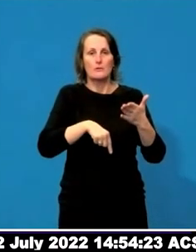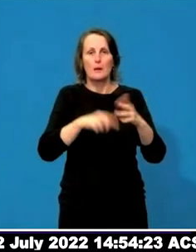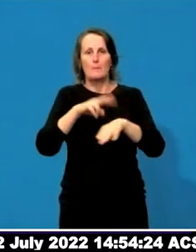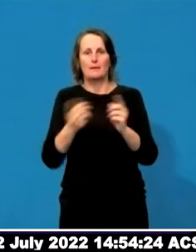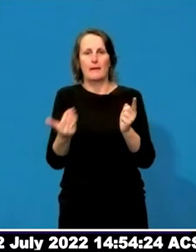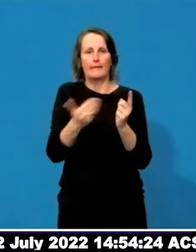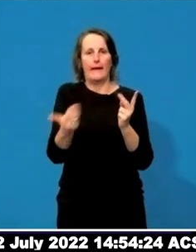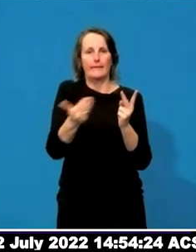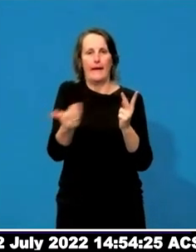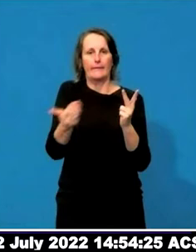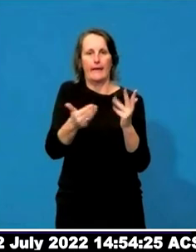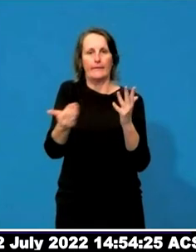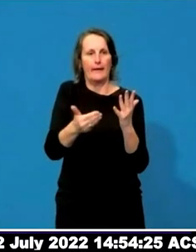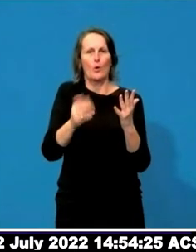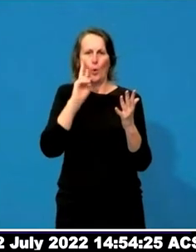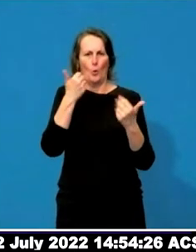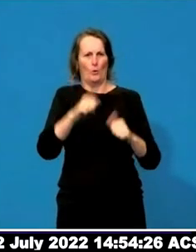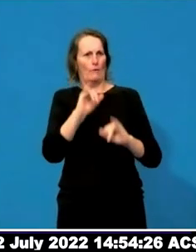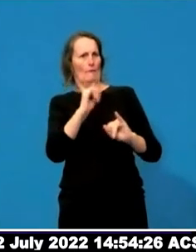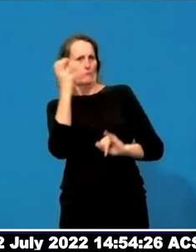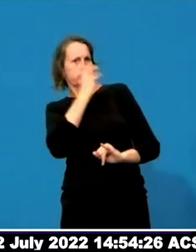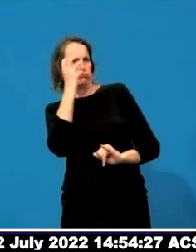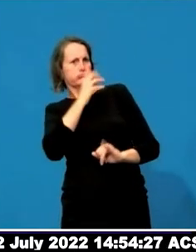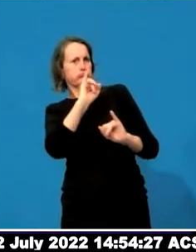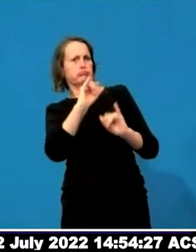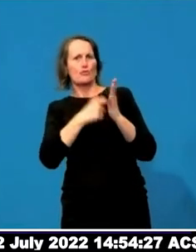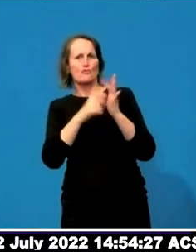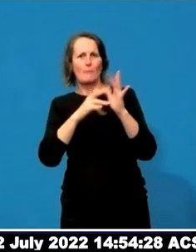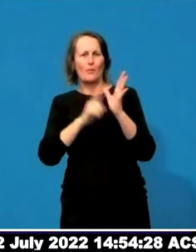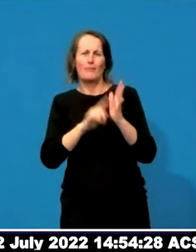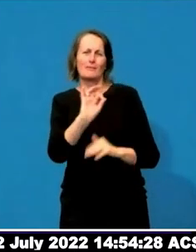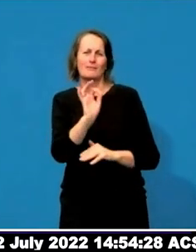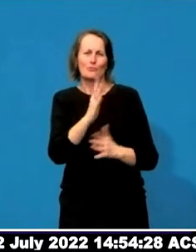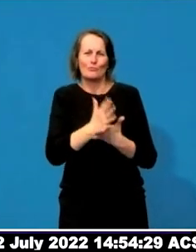So it looks like you're a major criminal when really all you are trying to do is live your life. Yes.